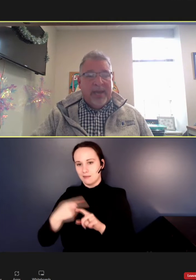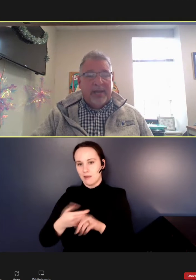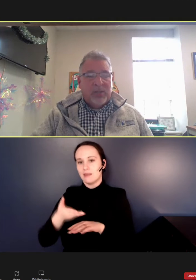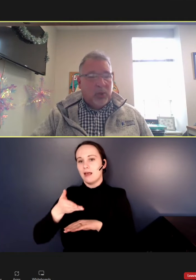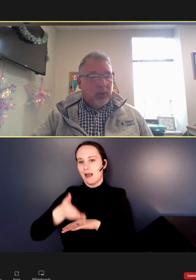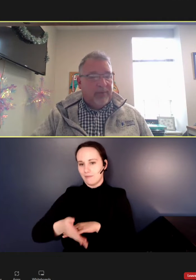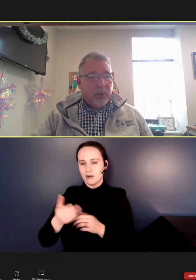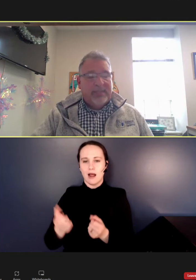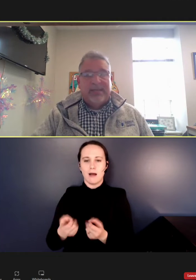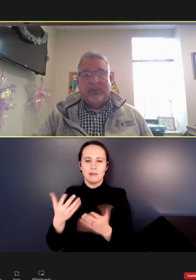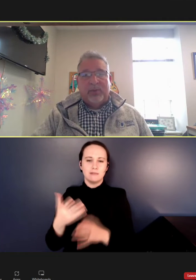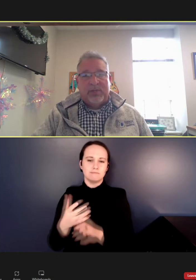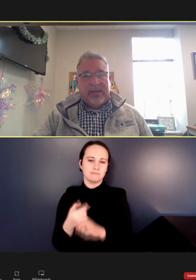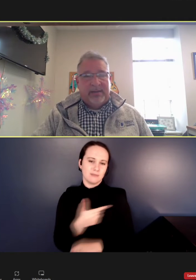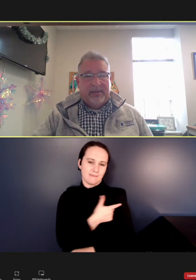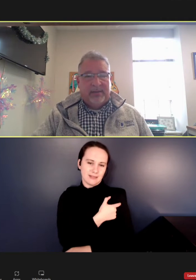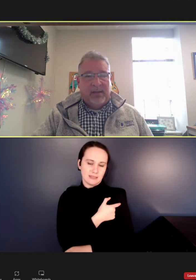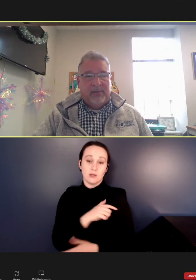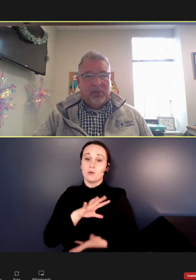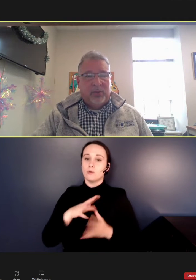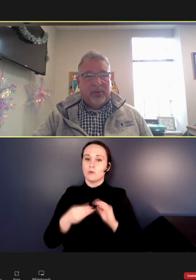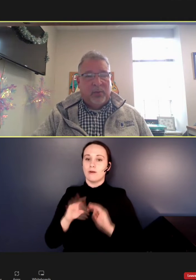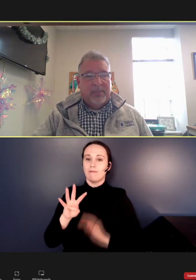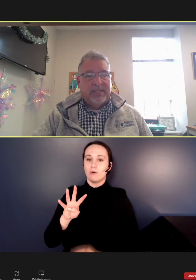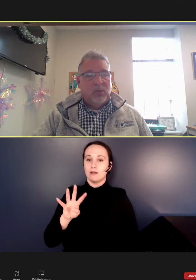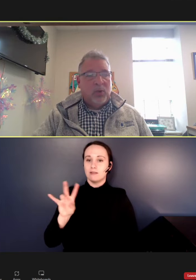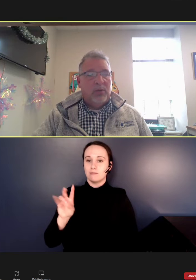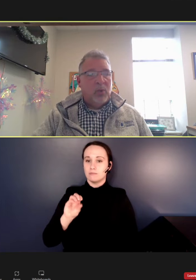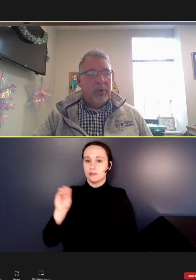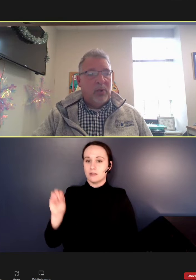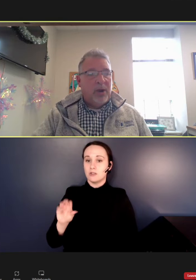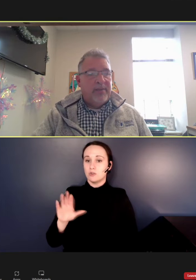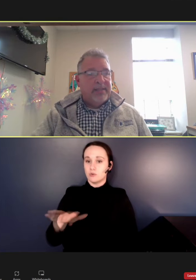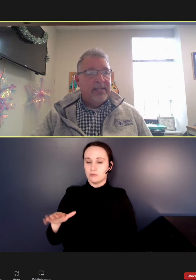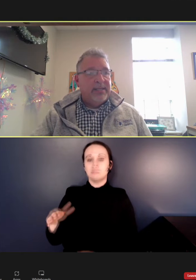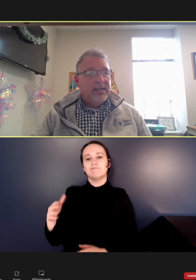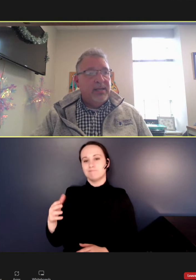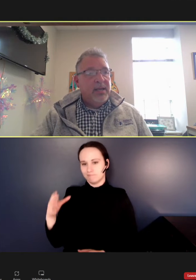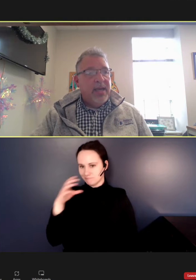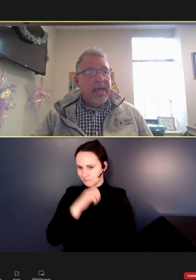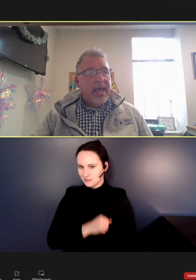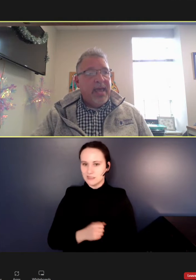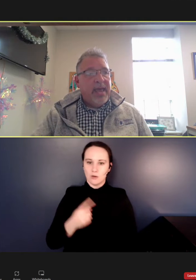had a total of 47 percent of children that were missing one or more required vaccines,